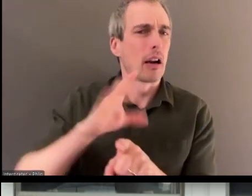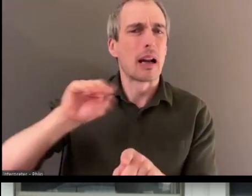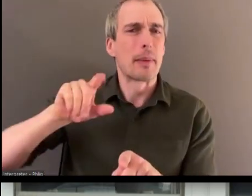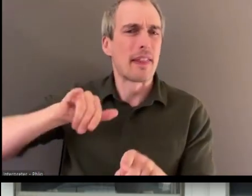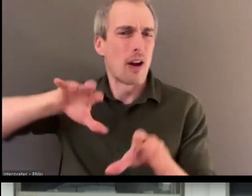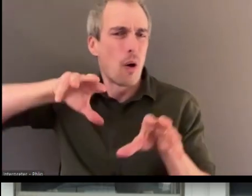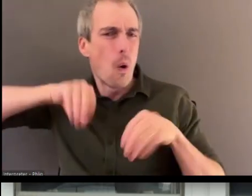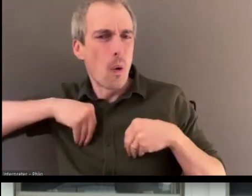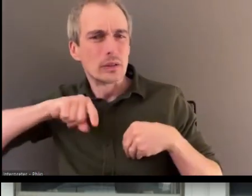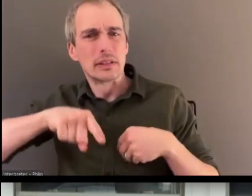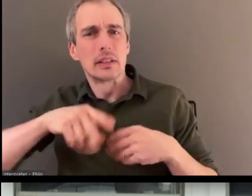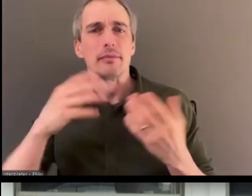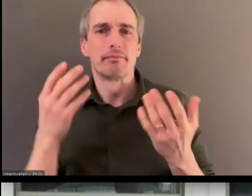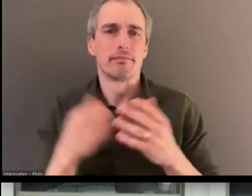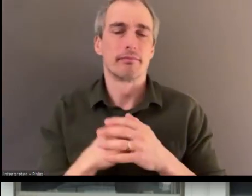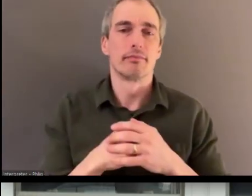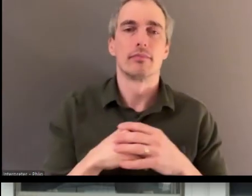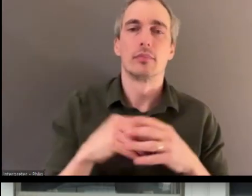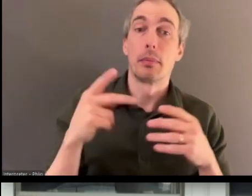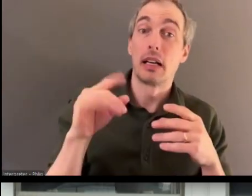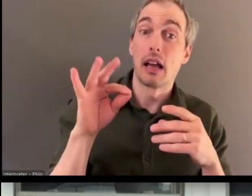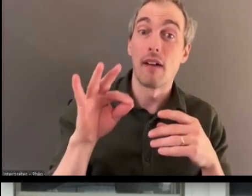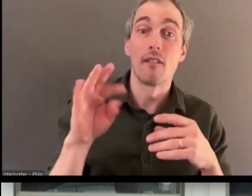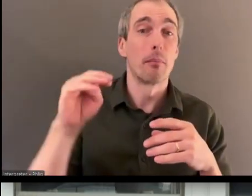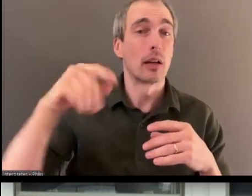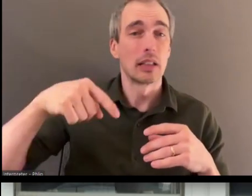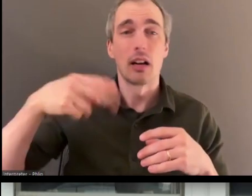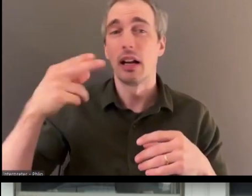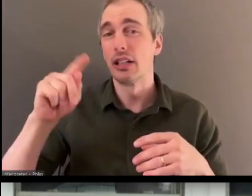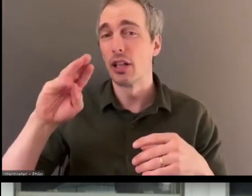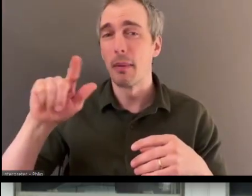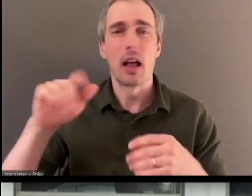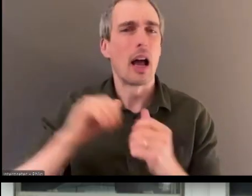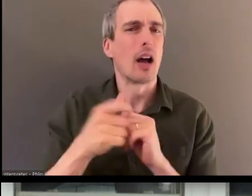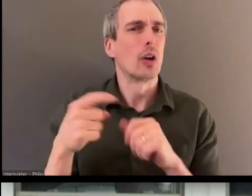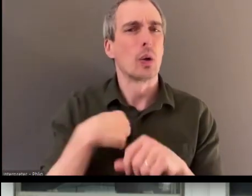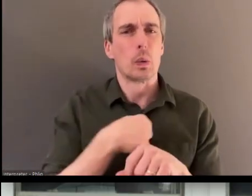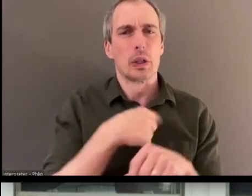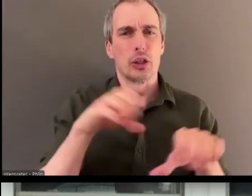And I like to say we do it by using AI as a semantic translator.